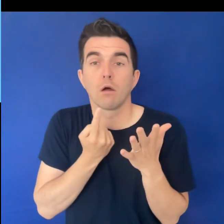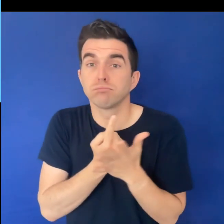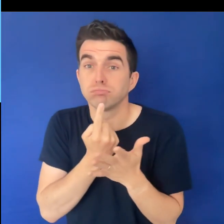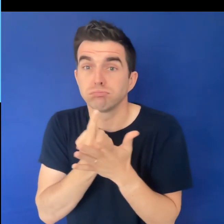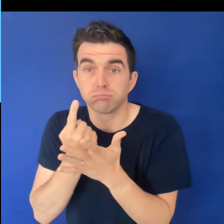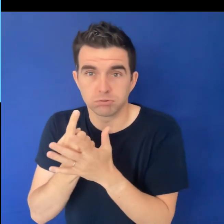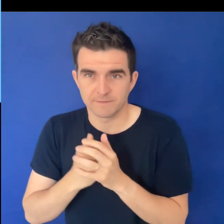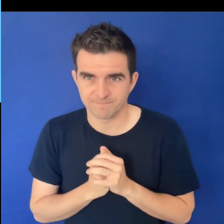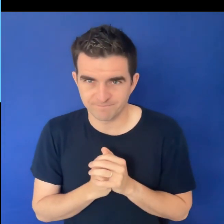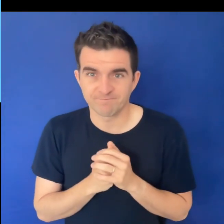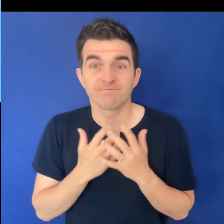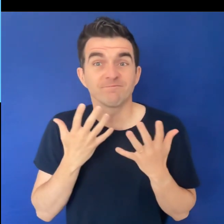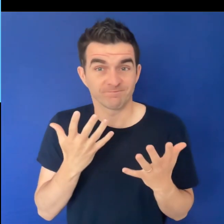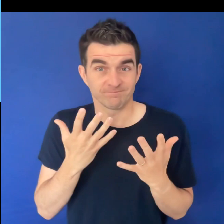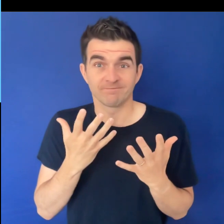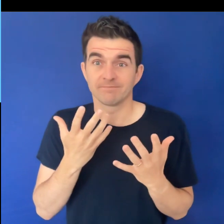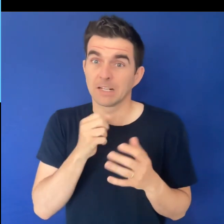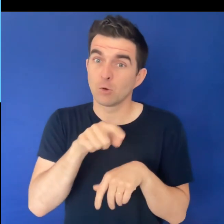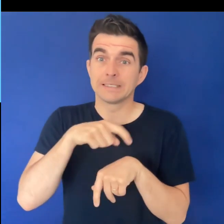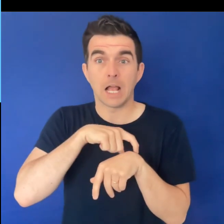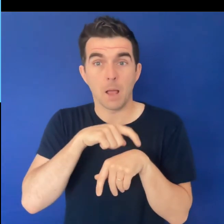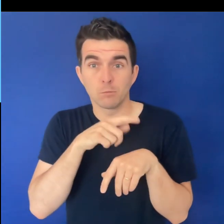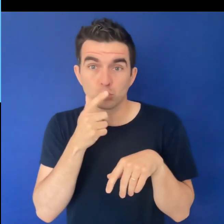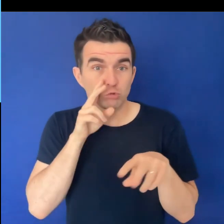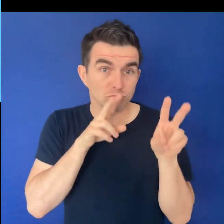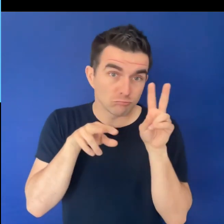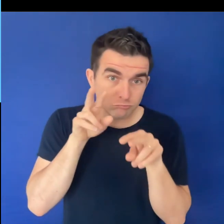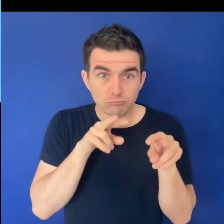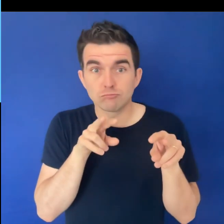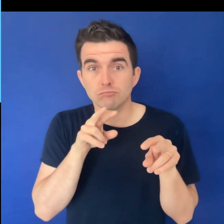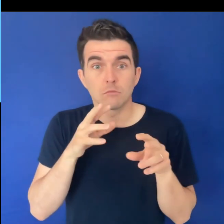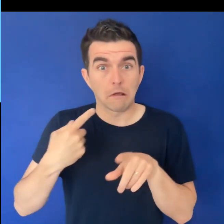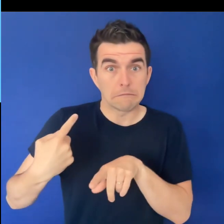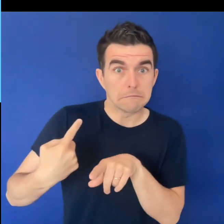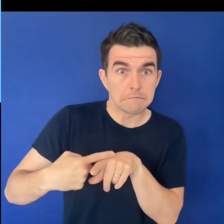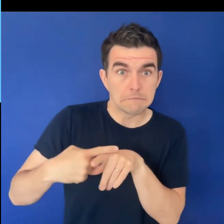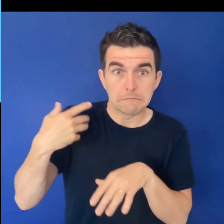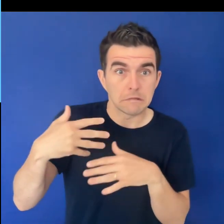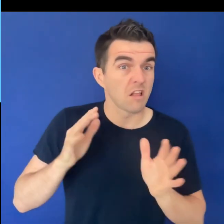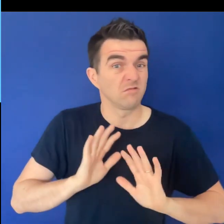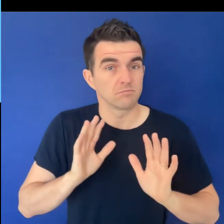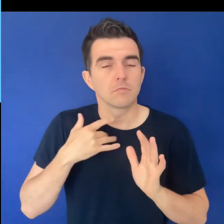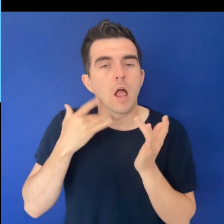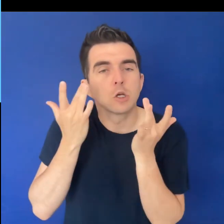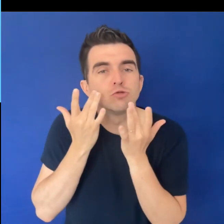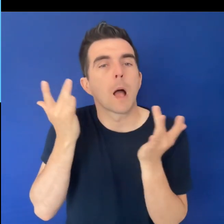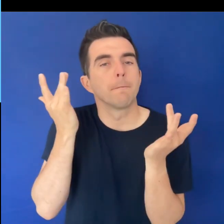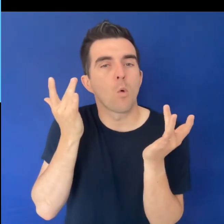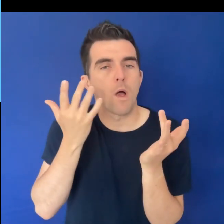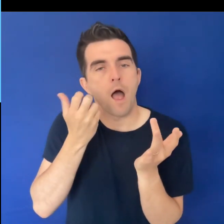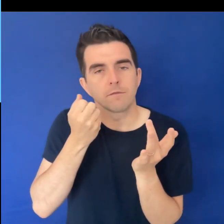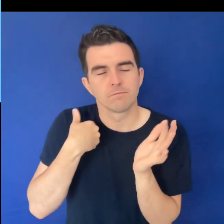Take your time to notice them as there’s no rush to respond. Our demo starts off with a content warning,